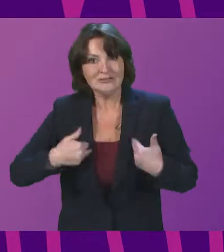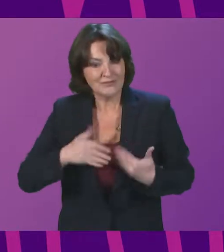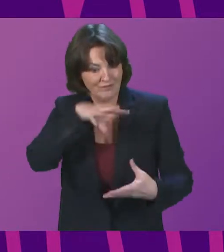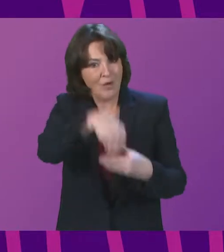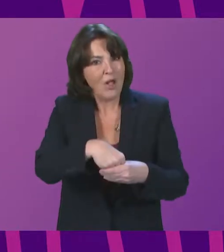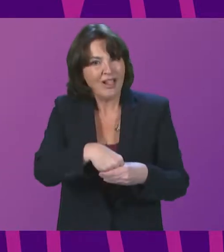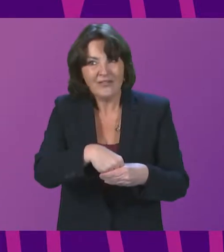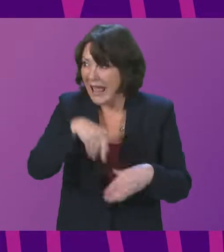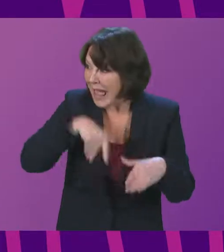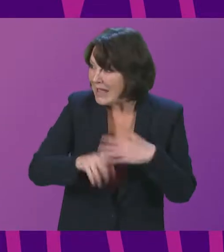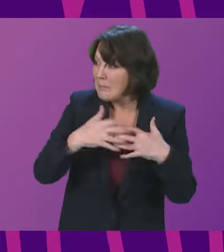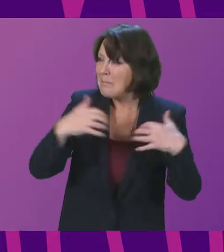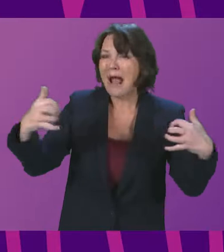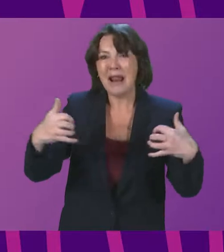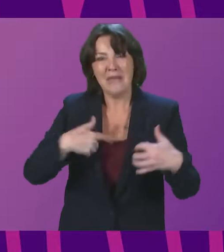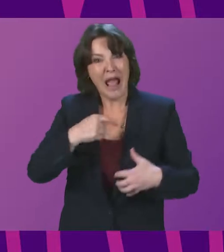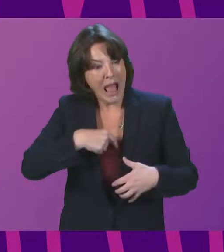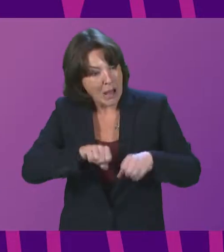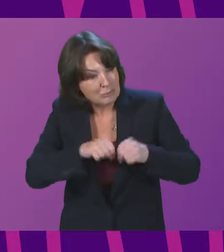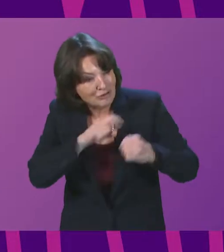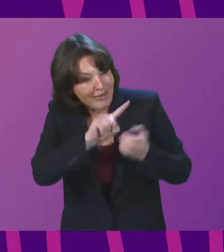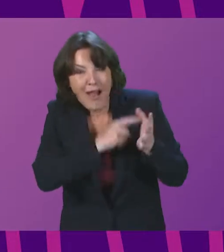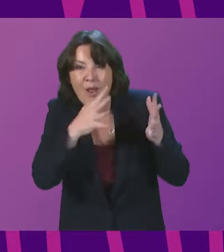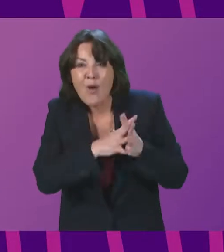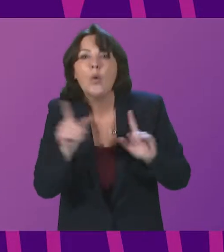chamber of the Scottish Parliament, to breach that confidentiality.